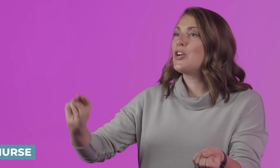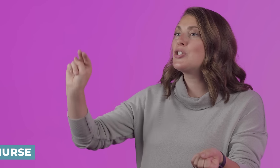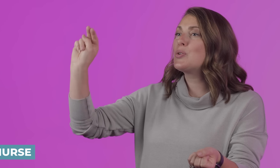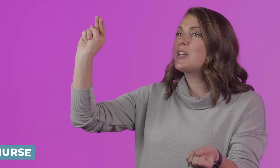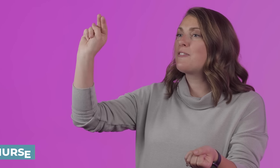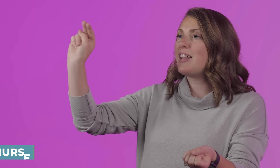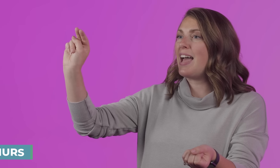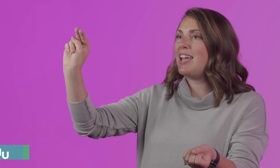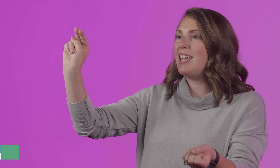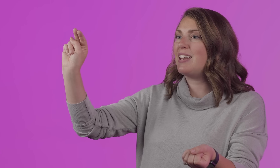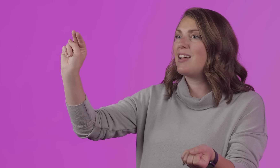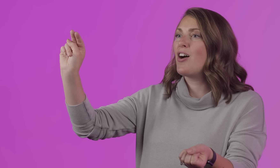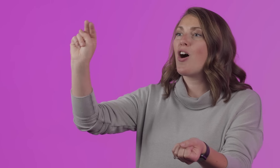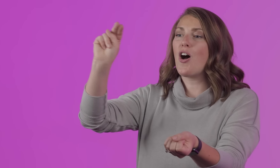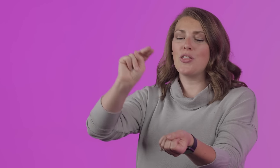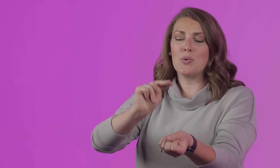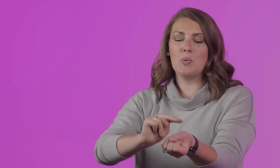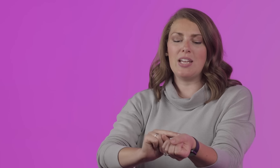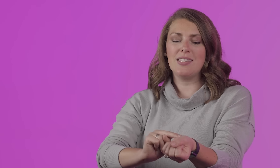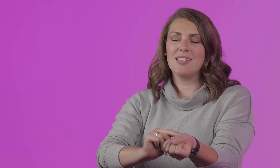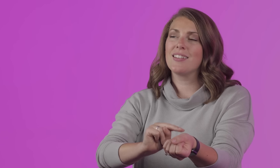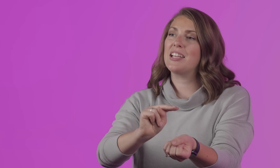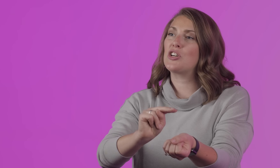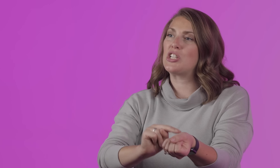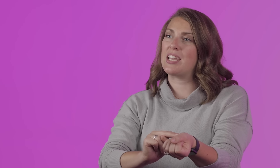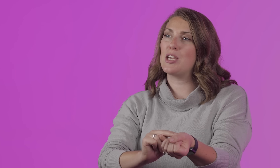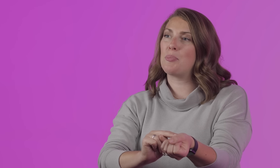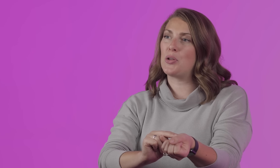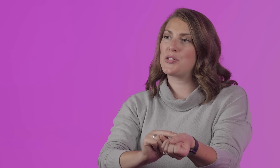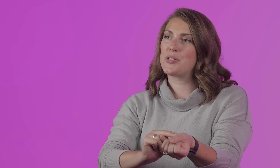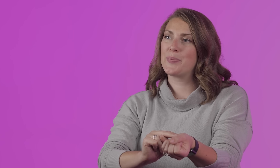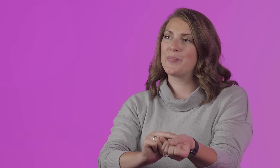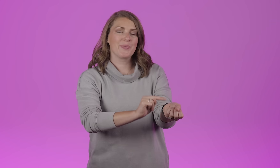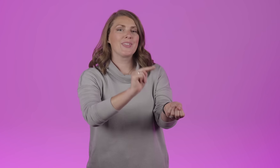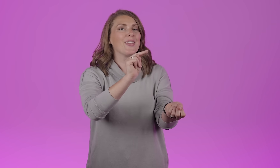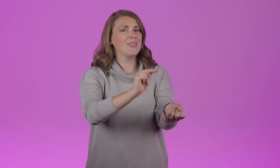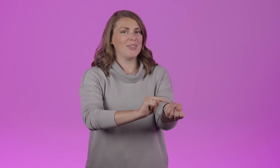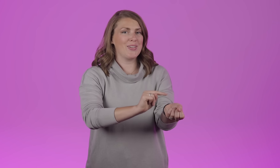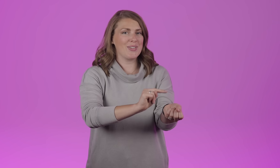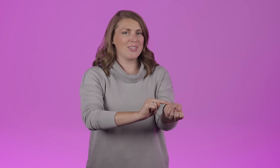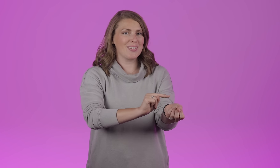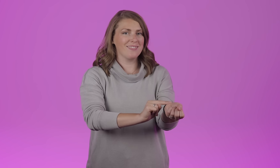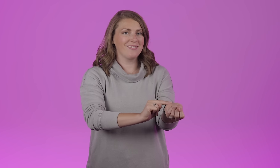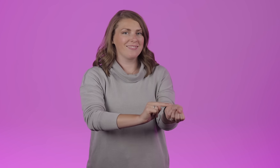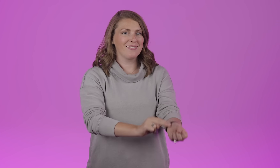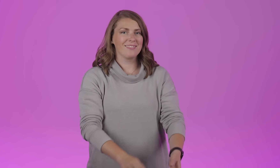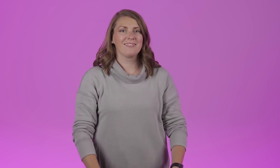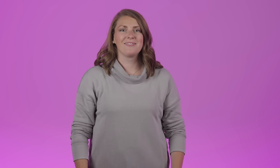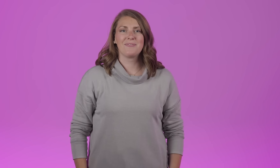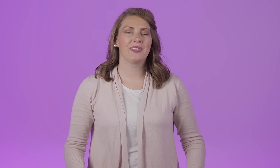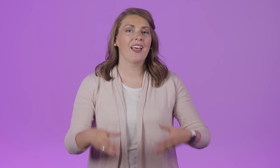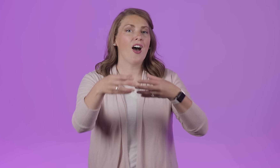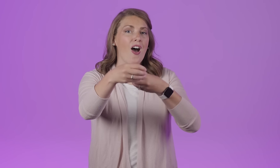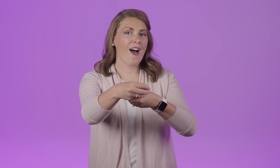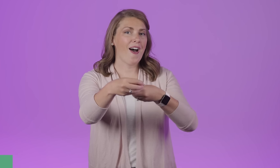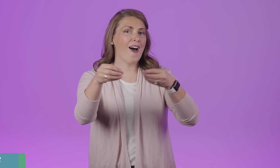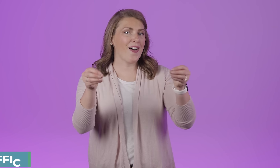You're doing a fly in on the wrist like you're checking a pulse. Nurse.